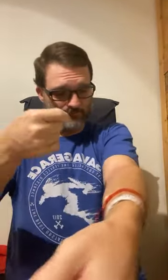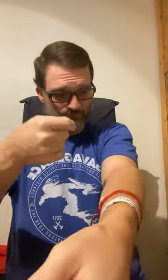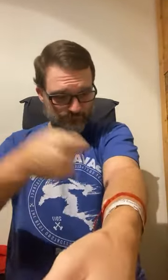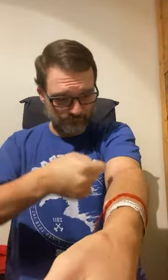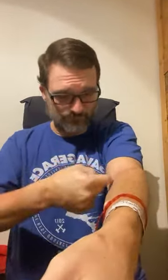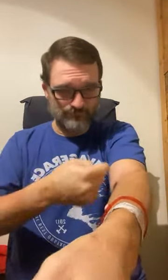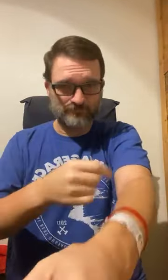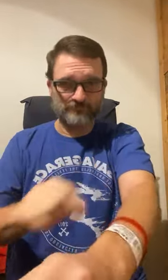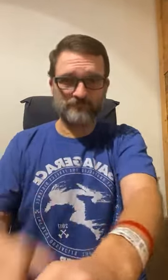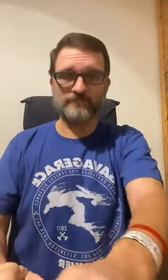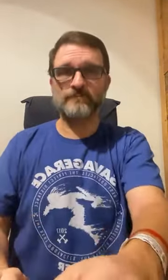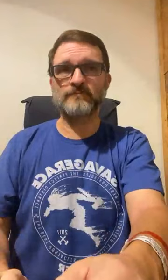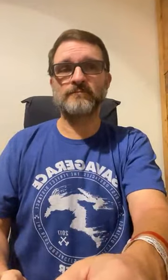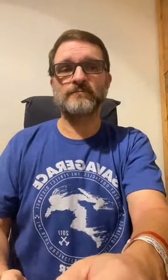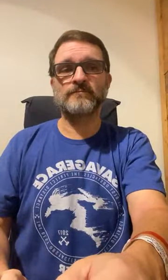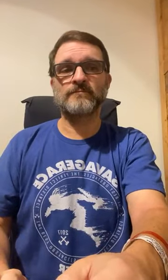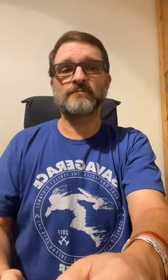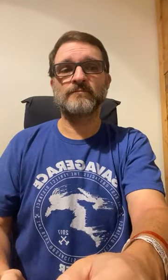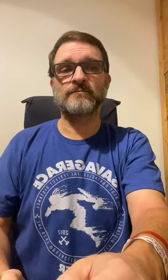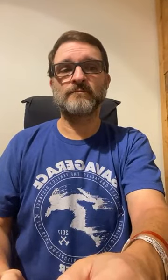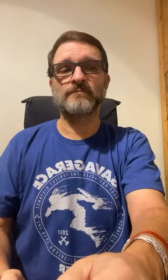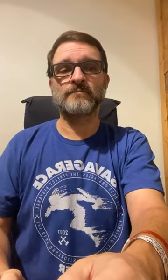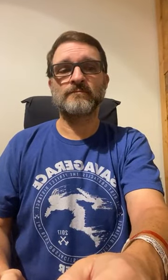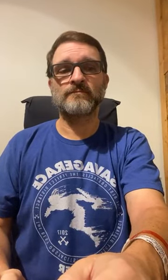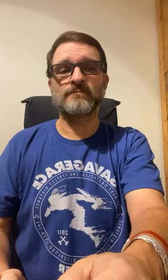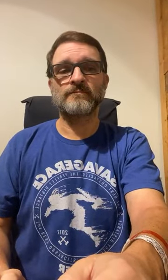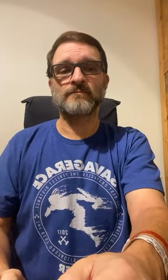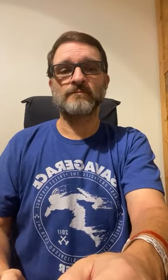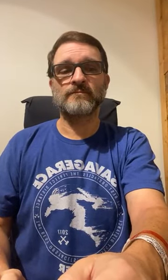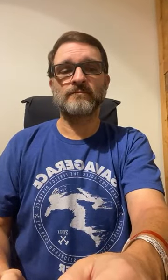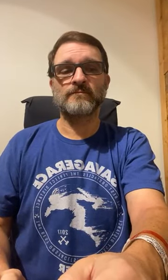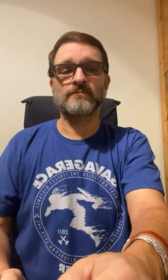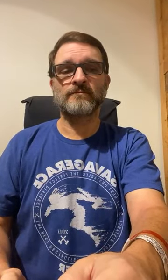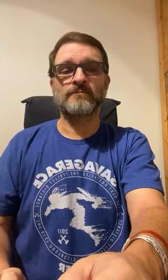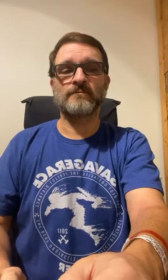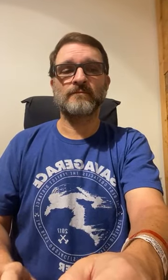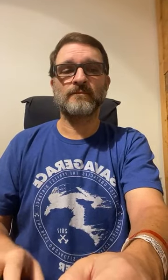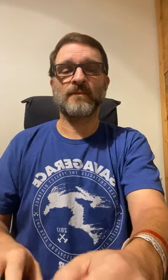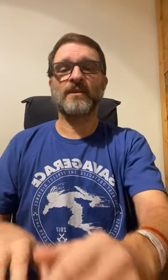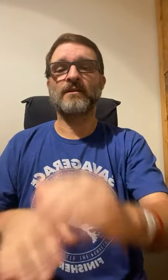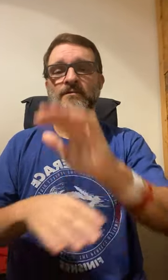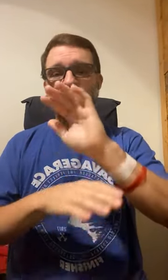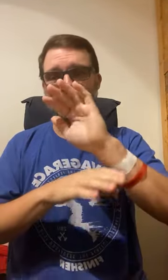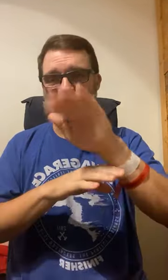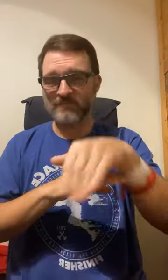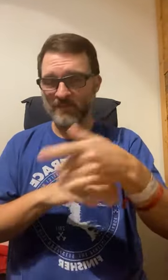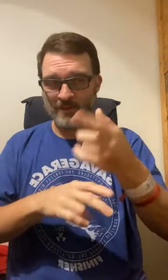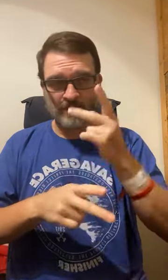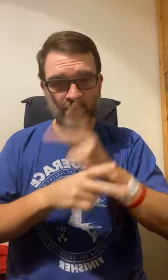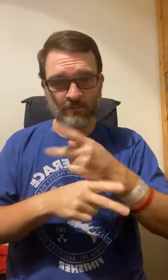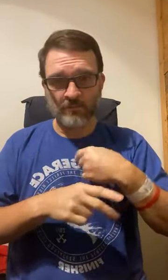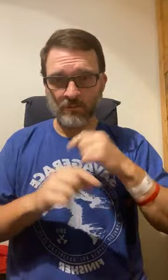I received an IV in my arm.